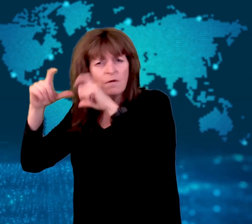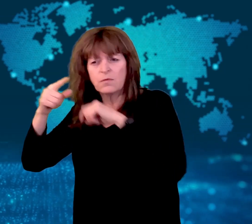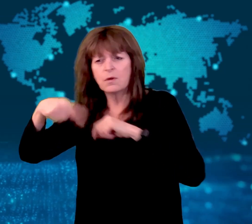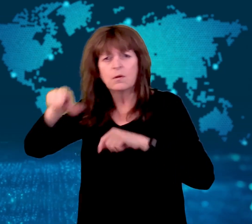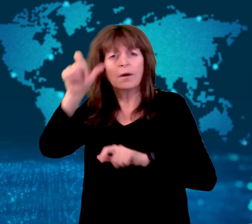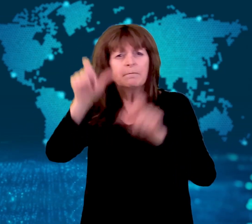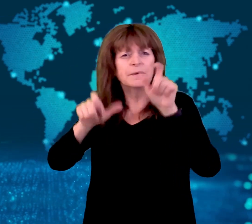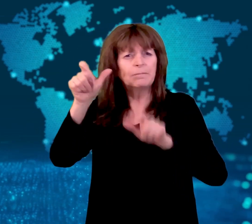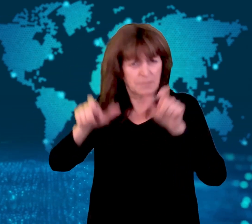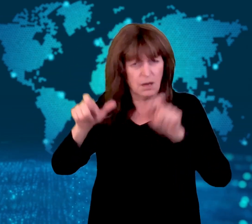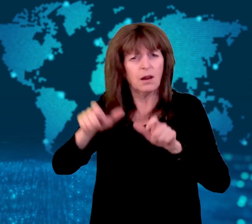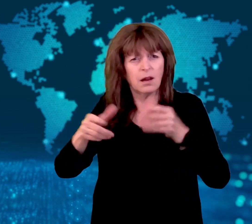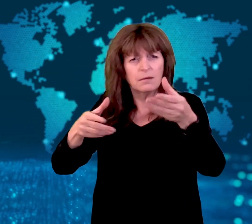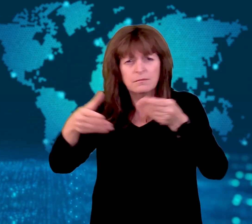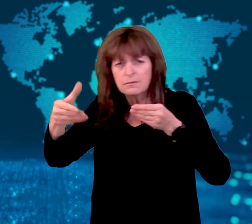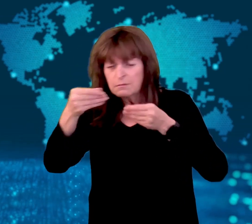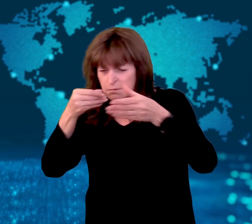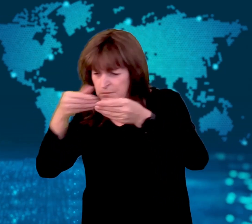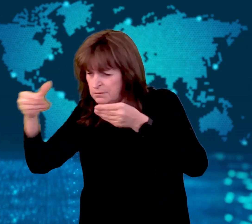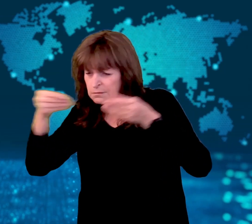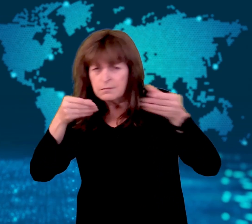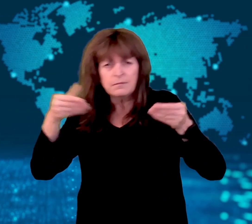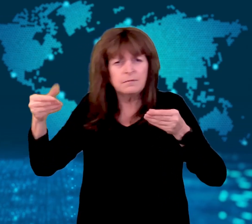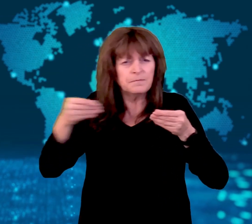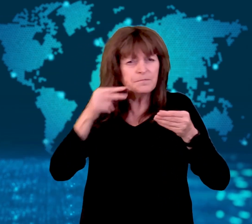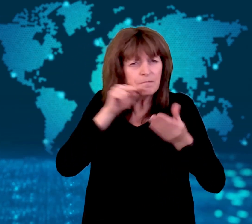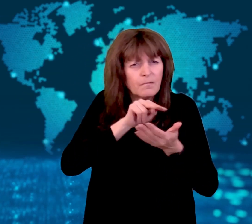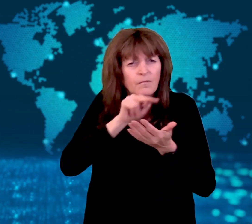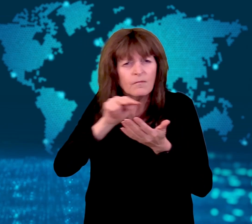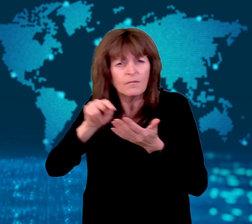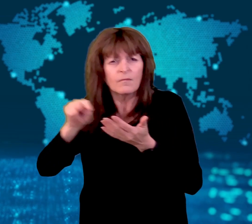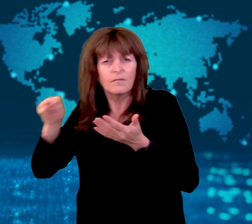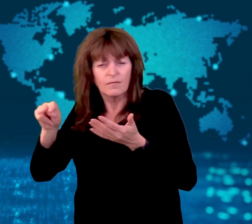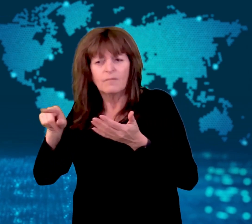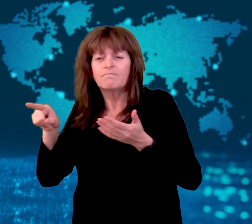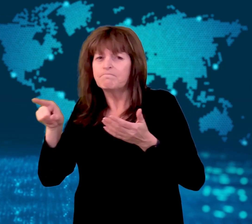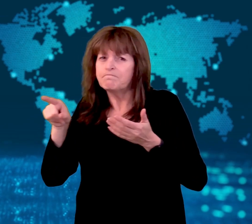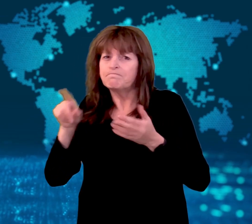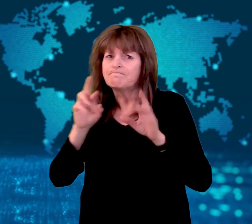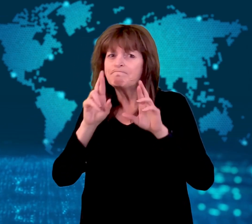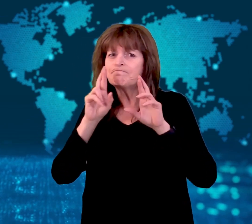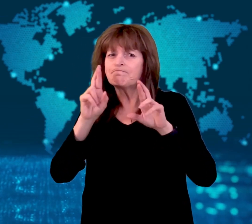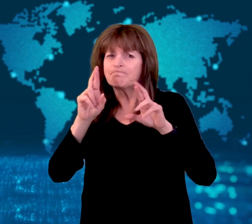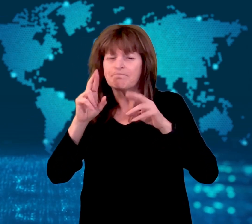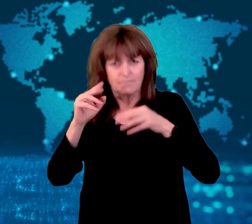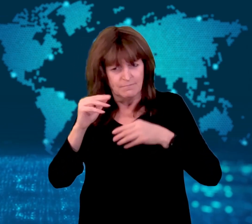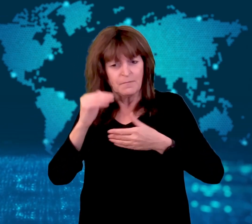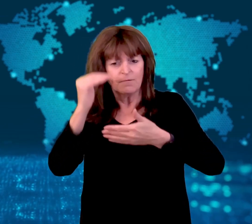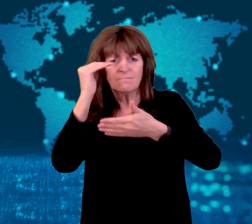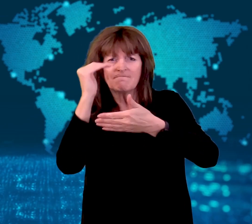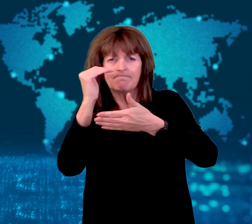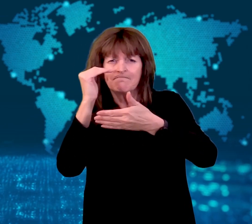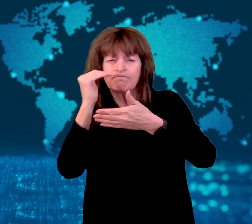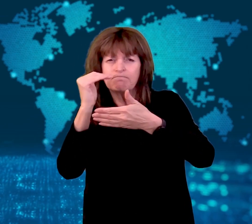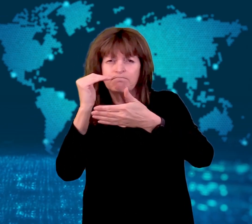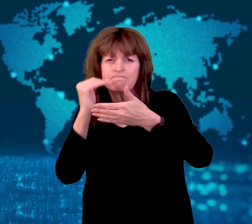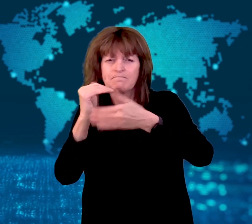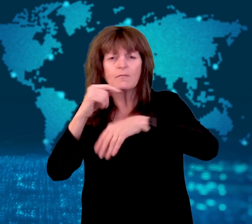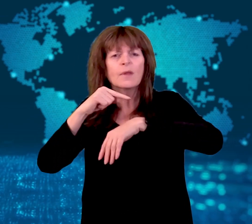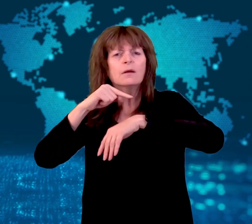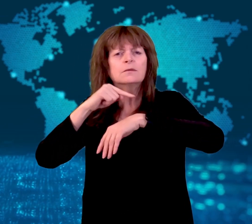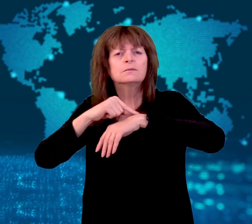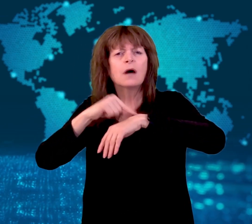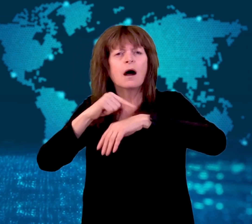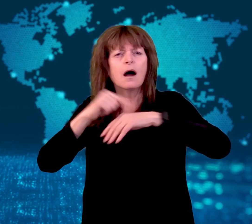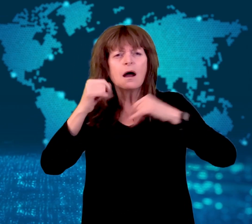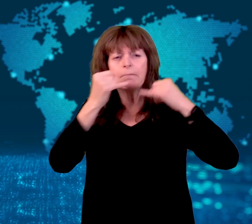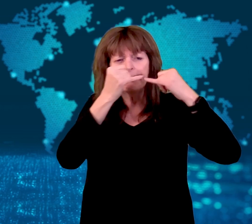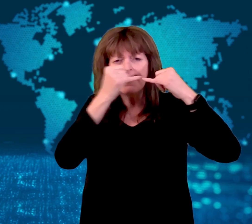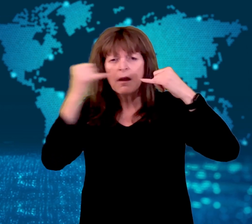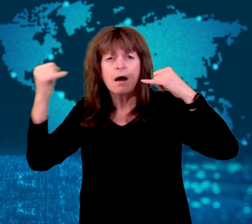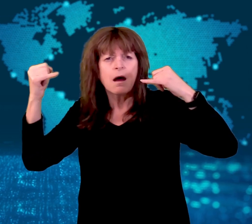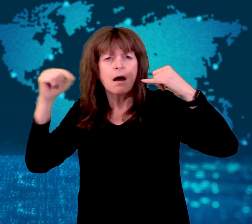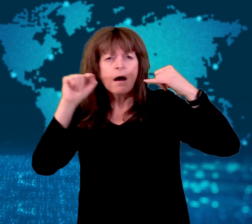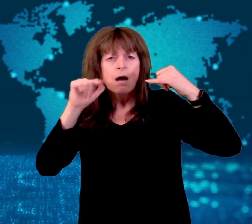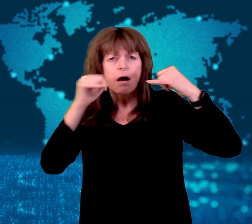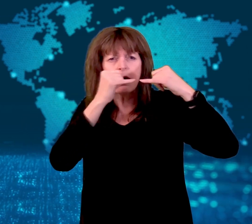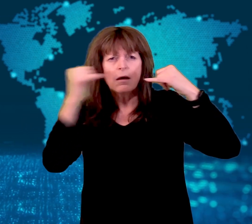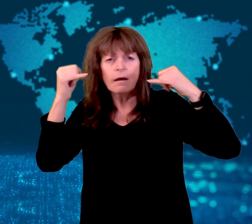of the eruption and the tsunami that followed it.